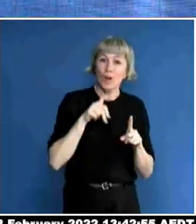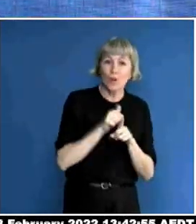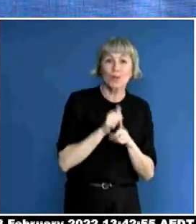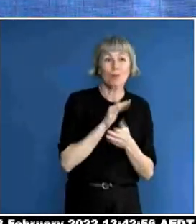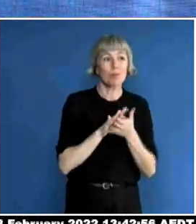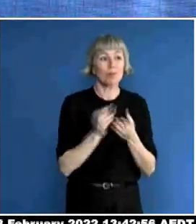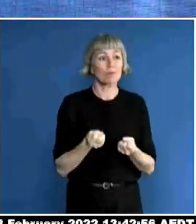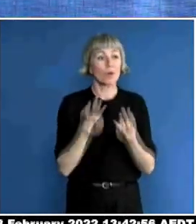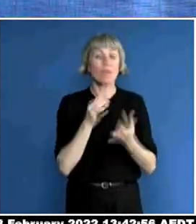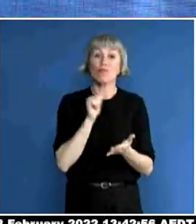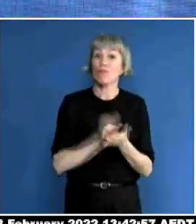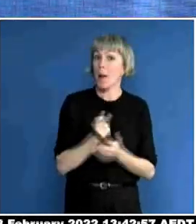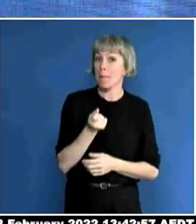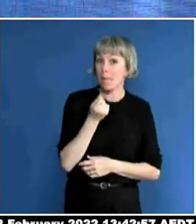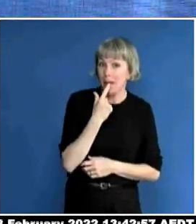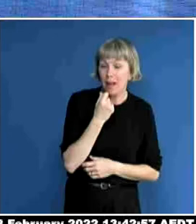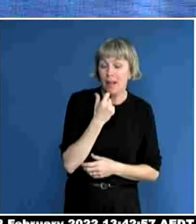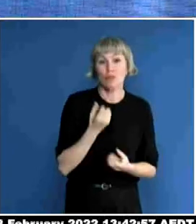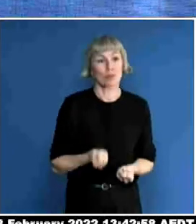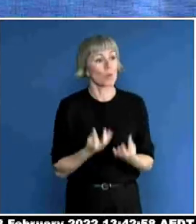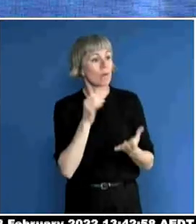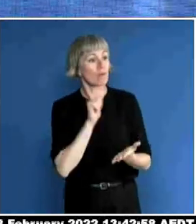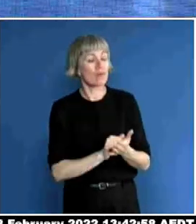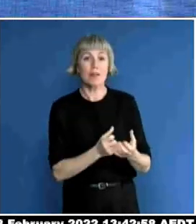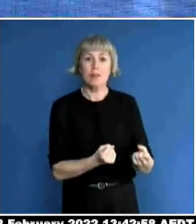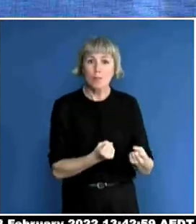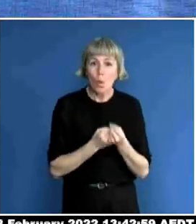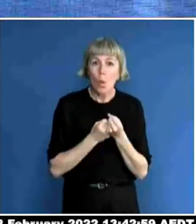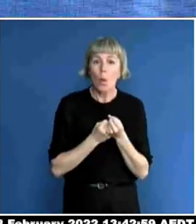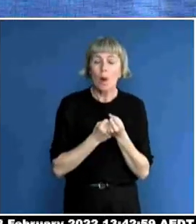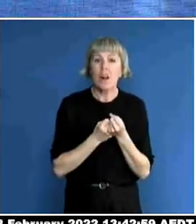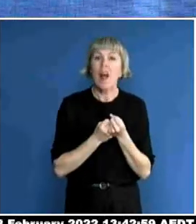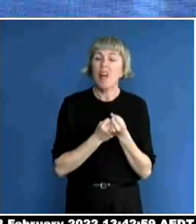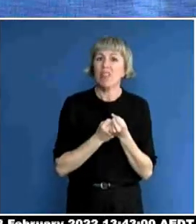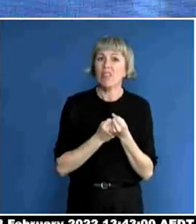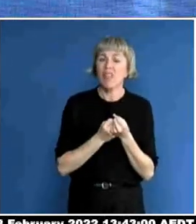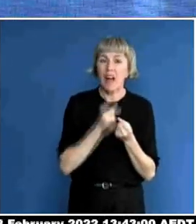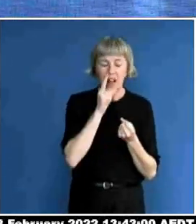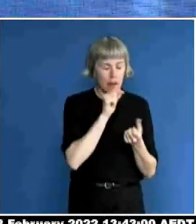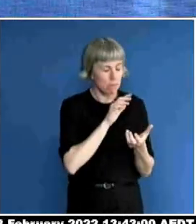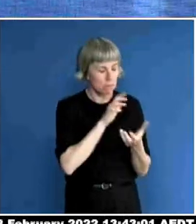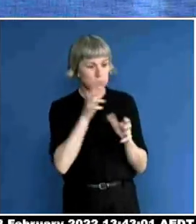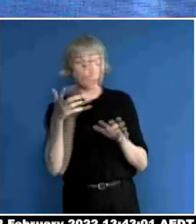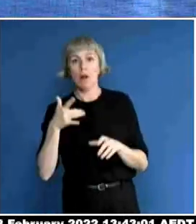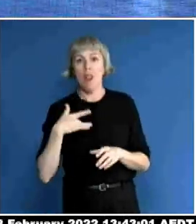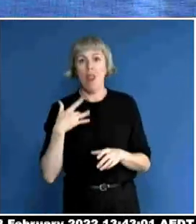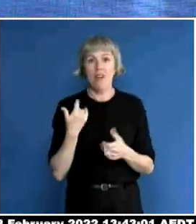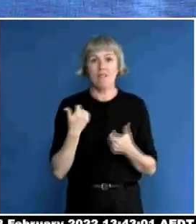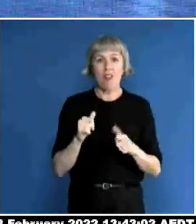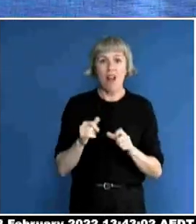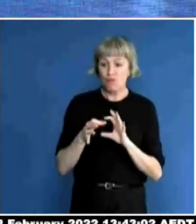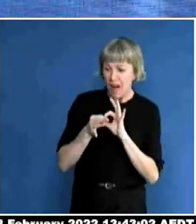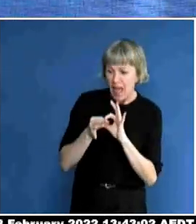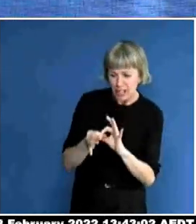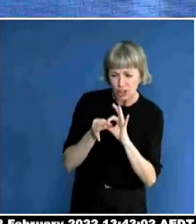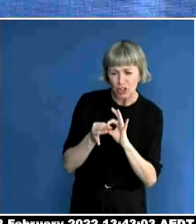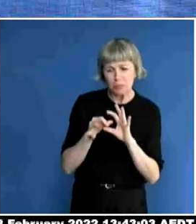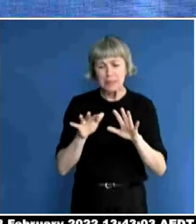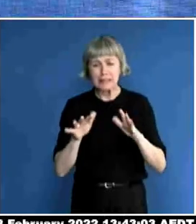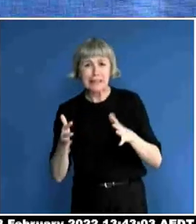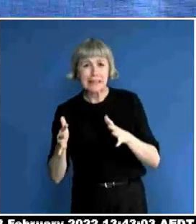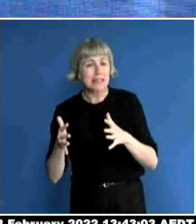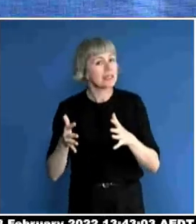And the process of getting diagnosed as an adult with ADHD is a complicated and hard